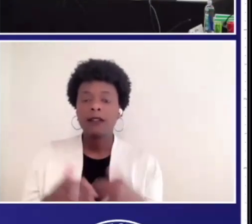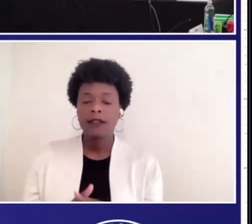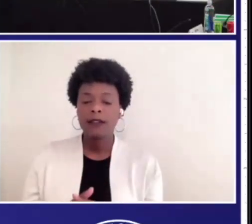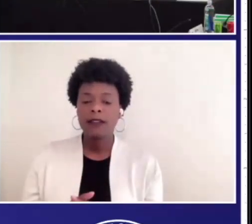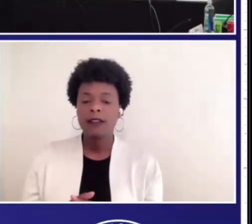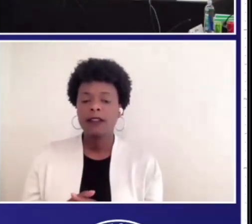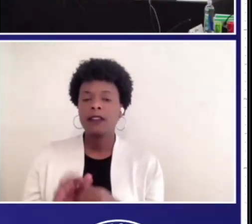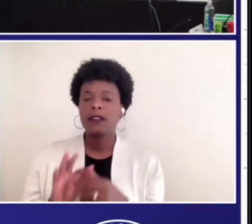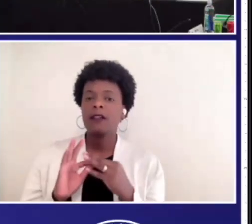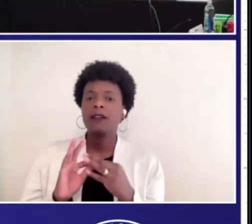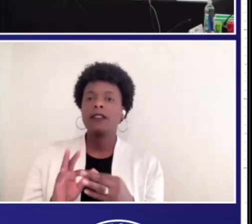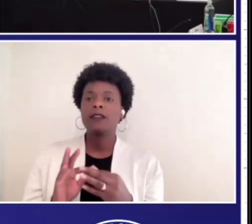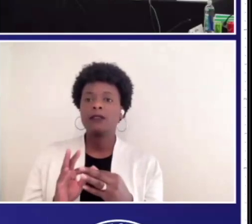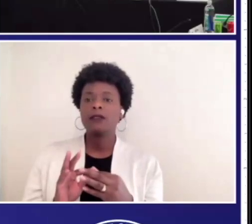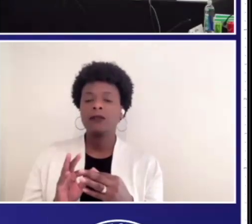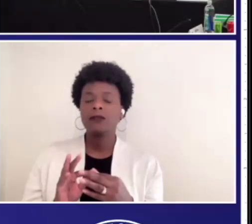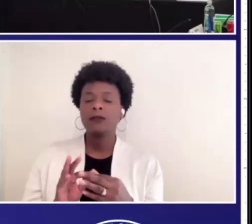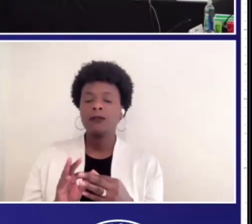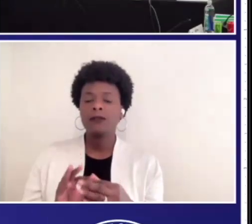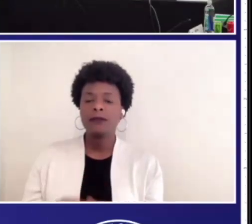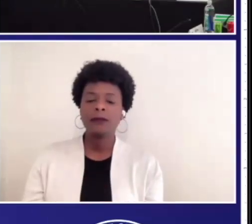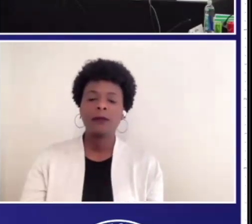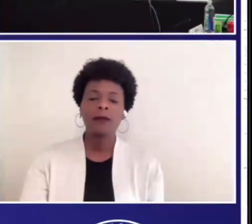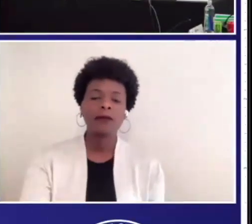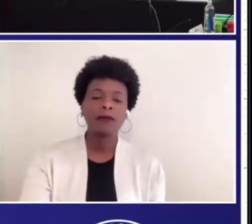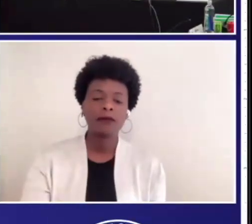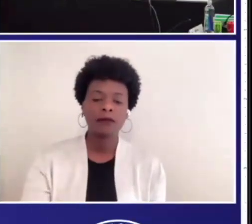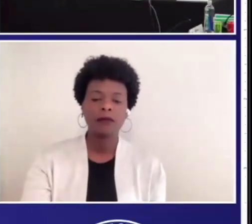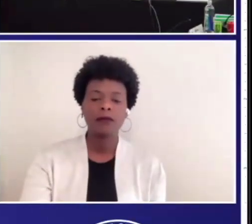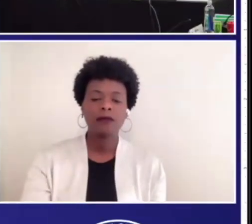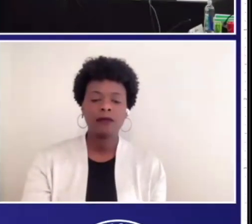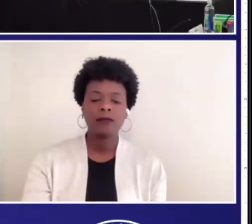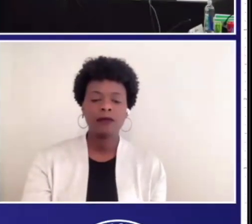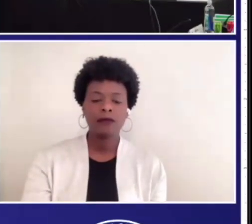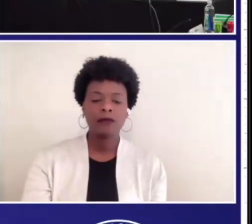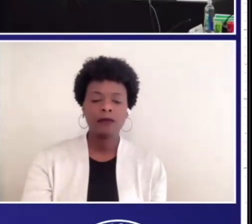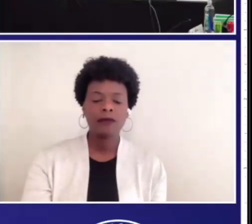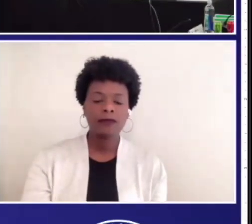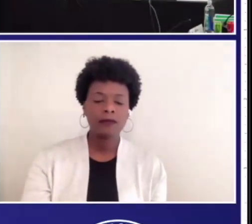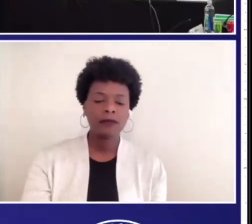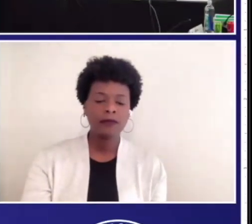about the treatment of the new Tiered Standard. And the one thing that I do have